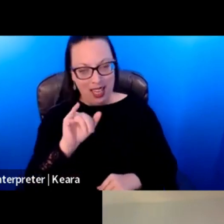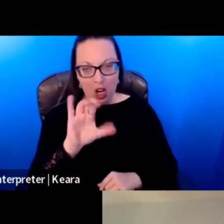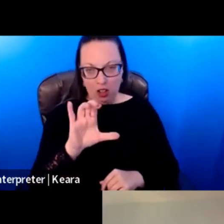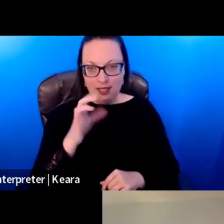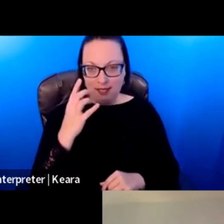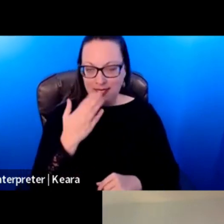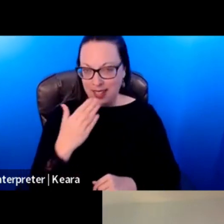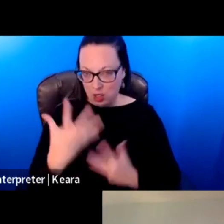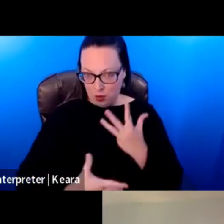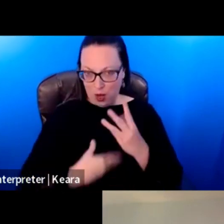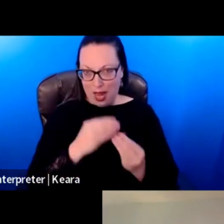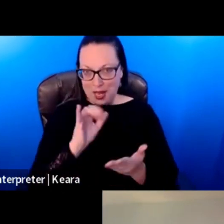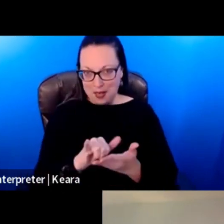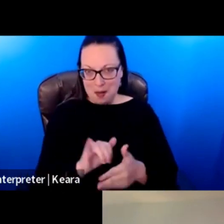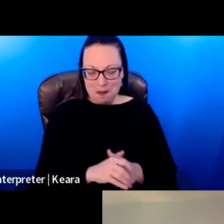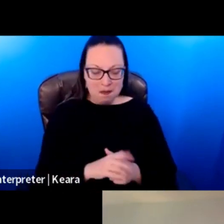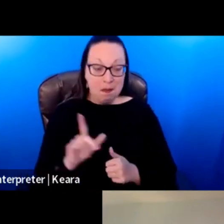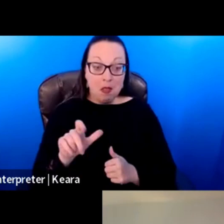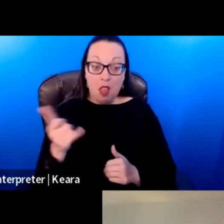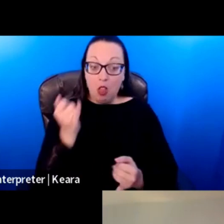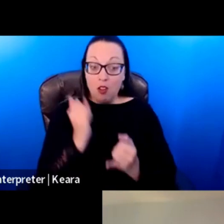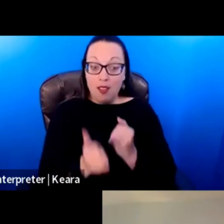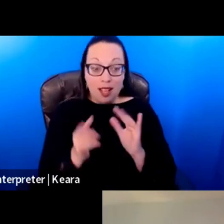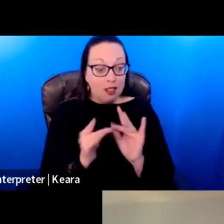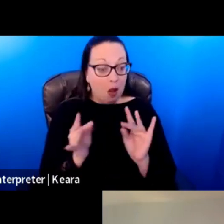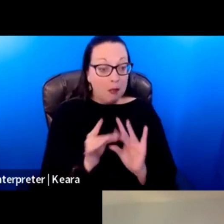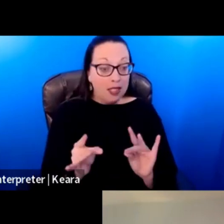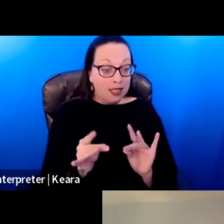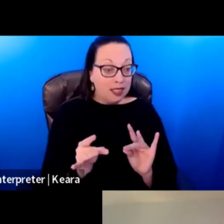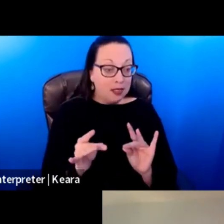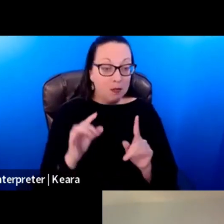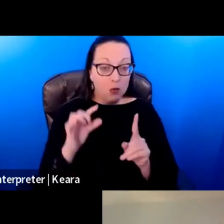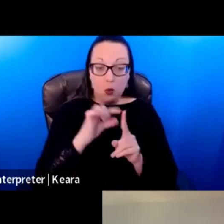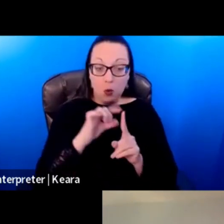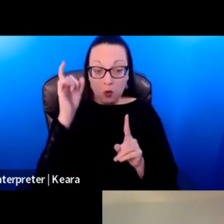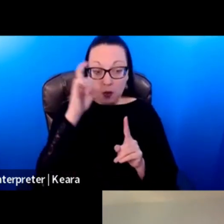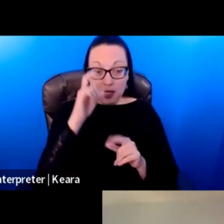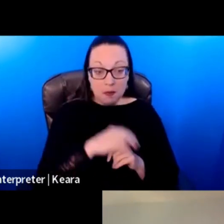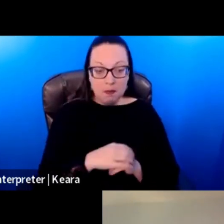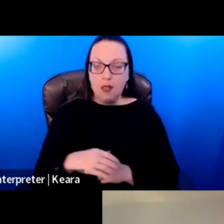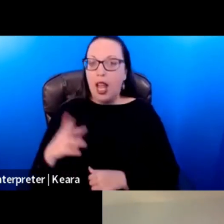Um, other last comments from you all or words of wisdom? Maria Crowley: Judy, there's a question in the chat.